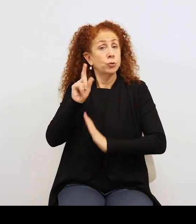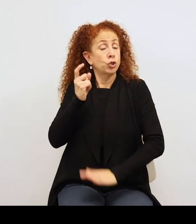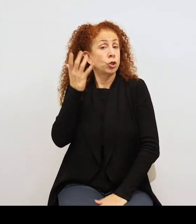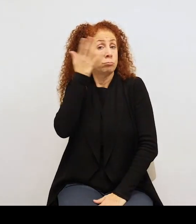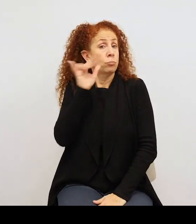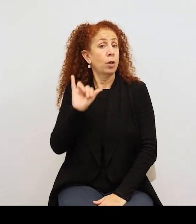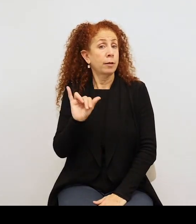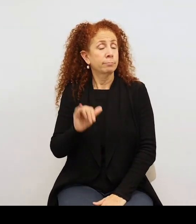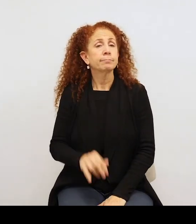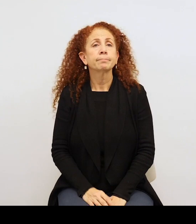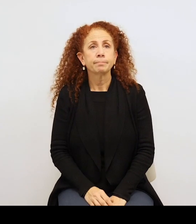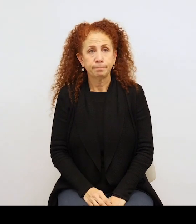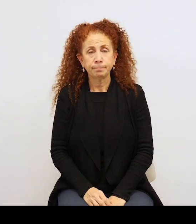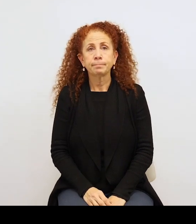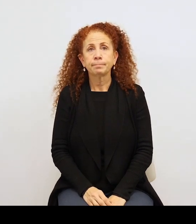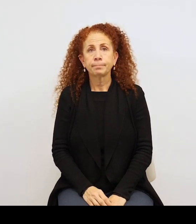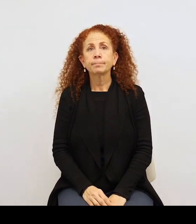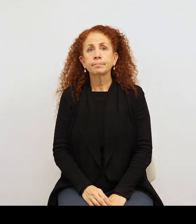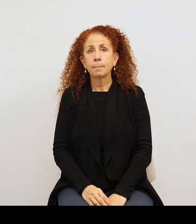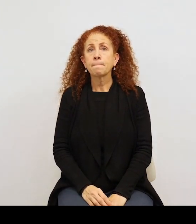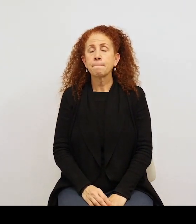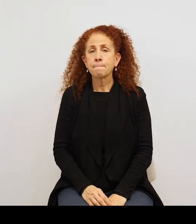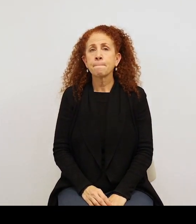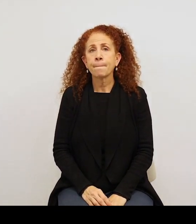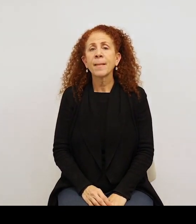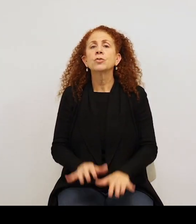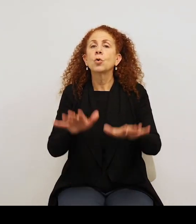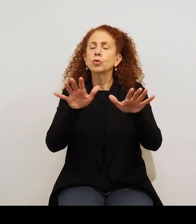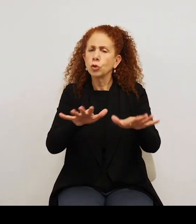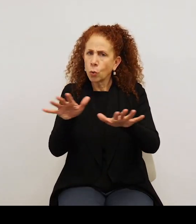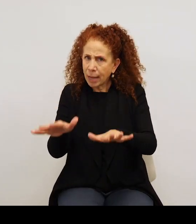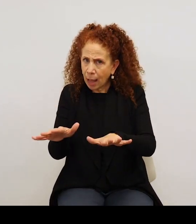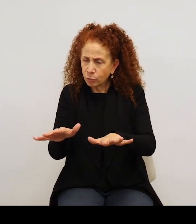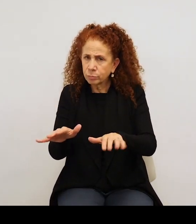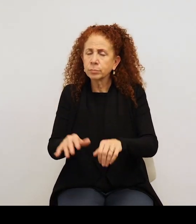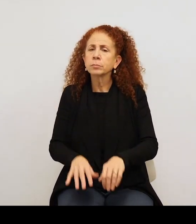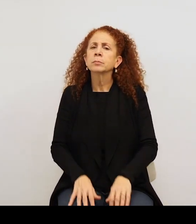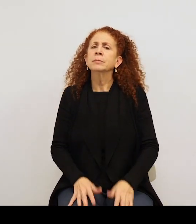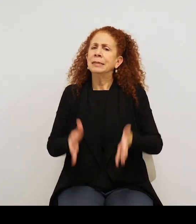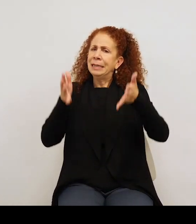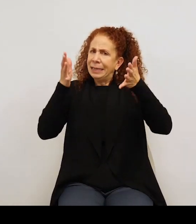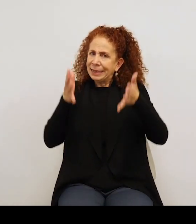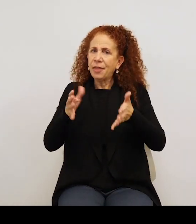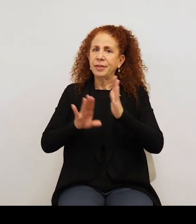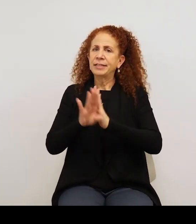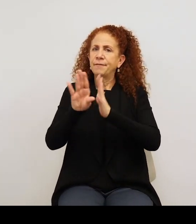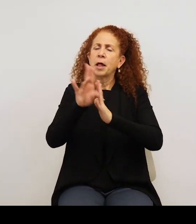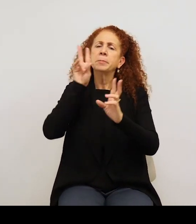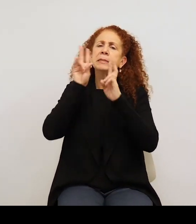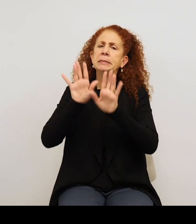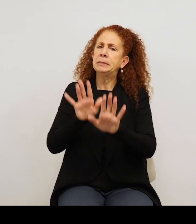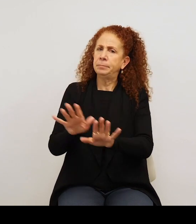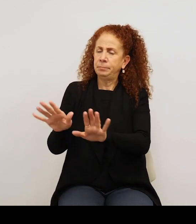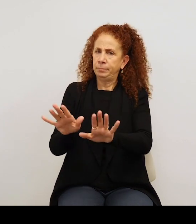be like. And so in that sense, slow down and let things develop a little bit more, and maybe